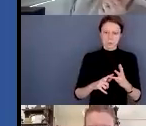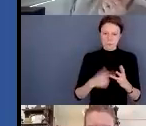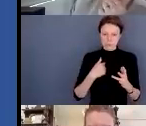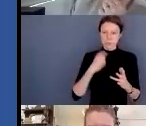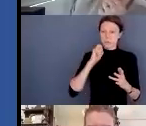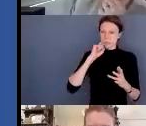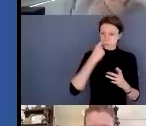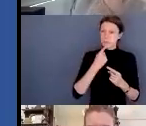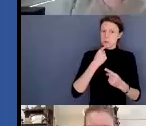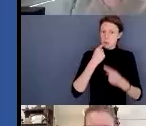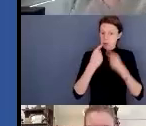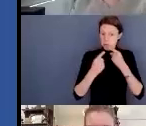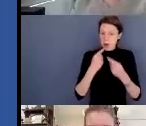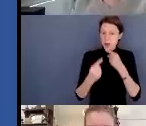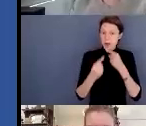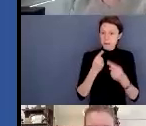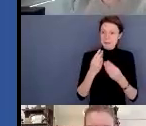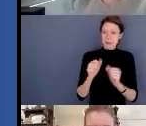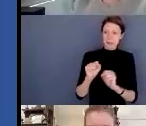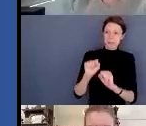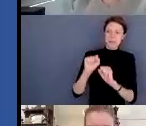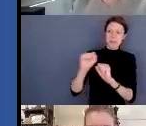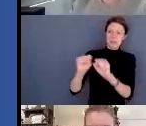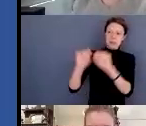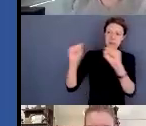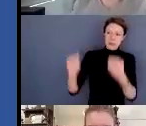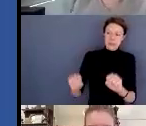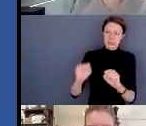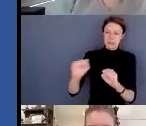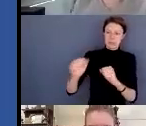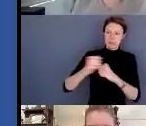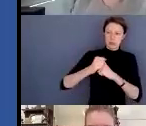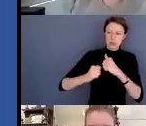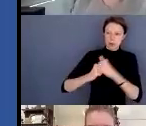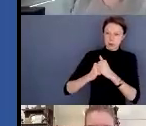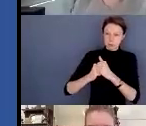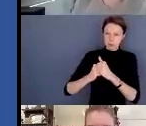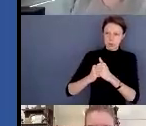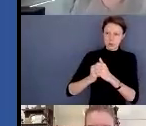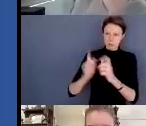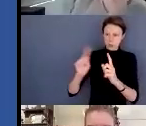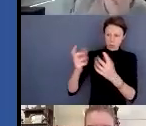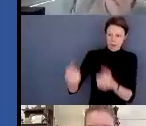some of those quite flawed systems and structures as they currently exist in our world today,